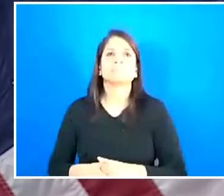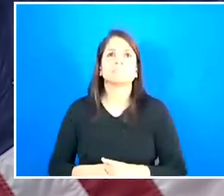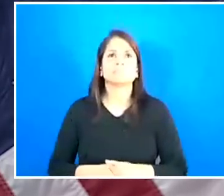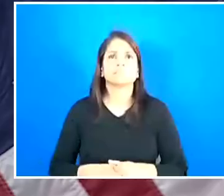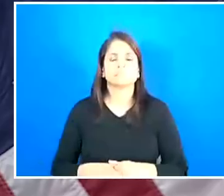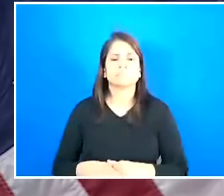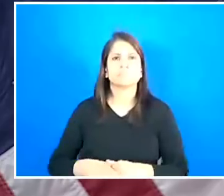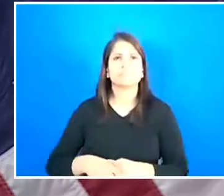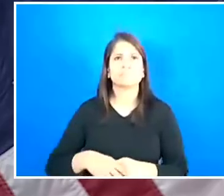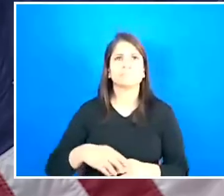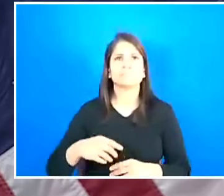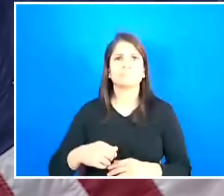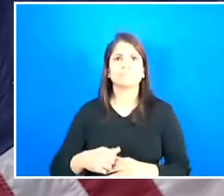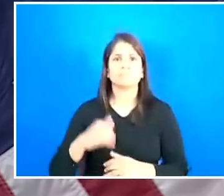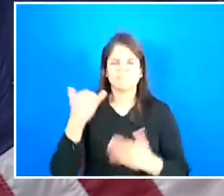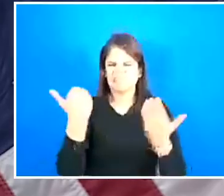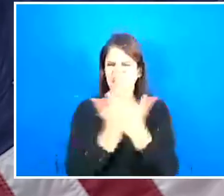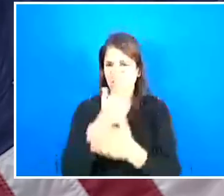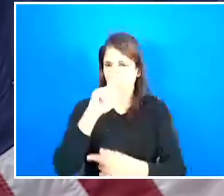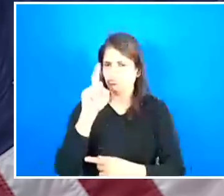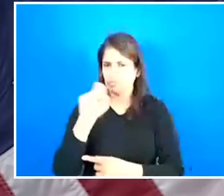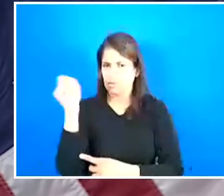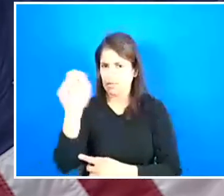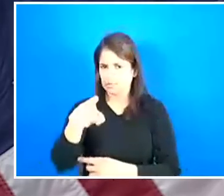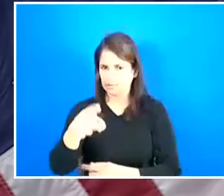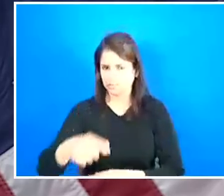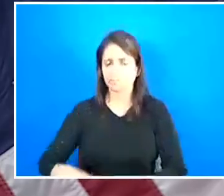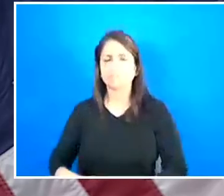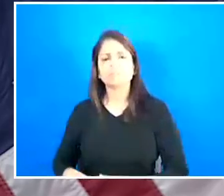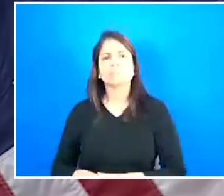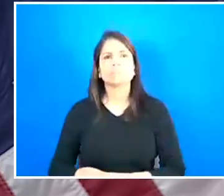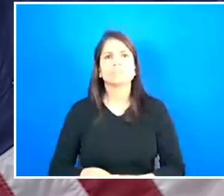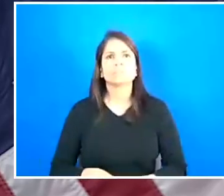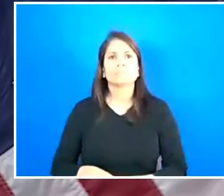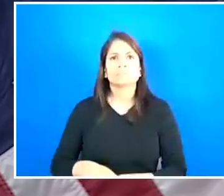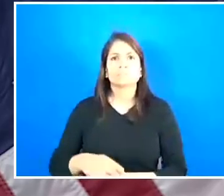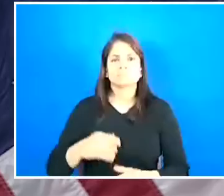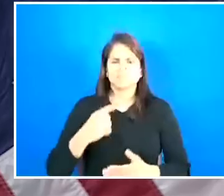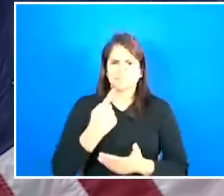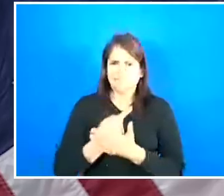LAST WEEK I ASKED YOU WHY YOU WEREN'T INCLUDING